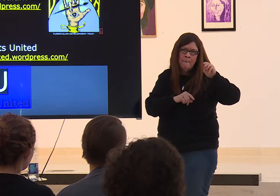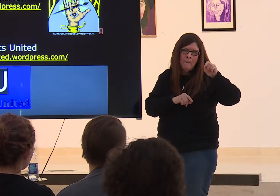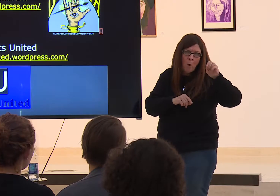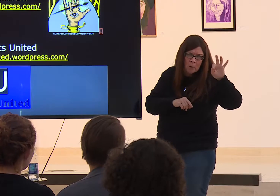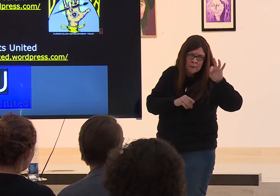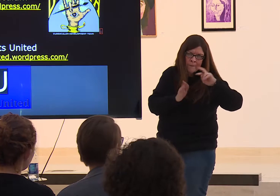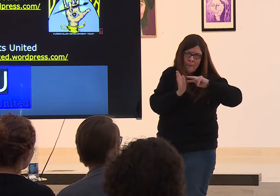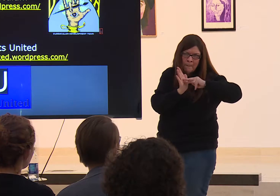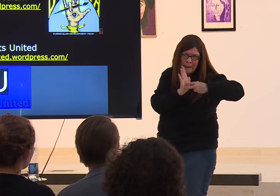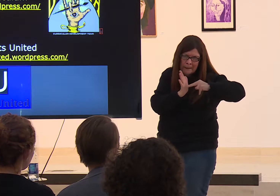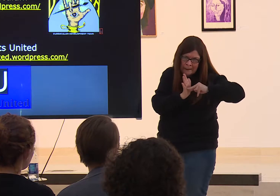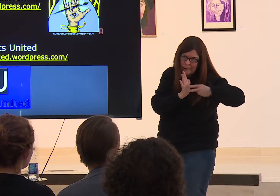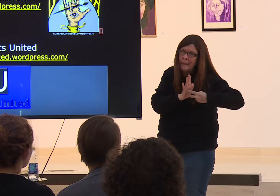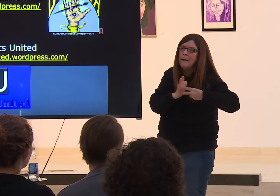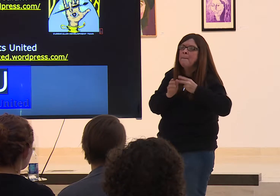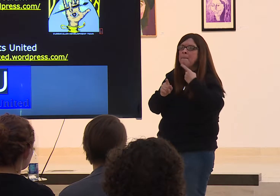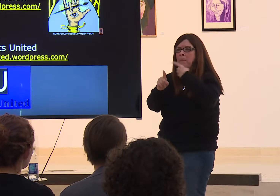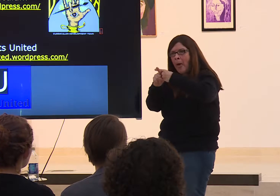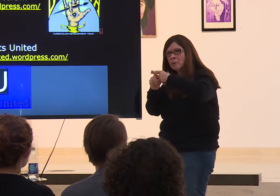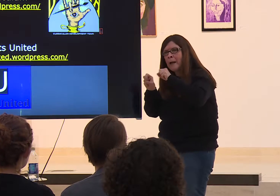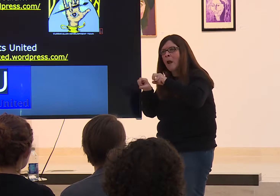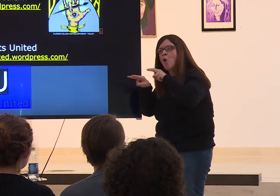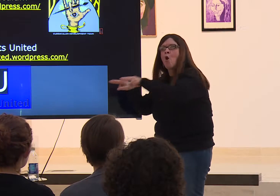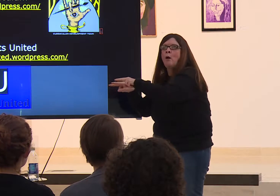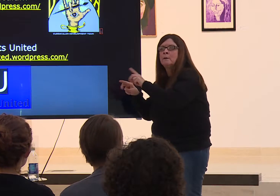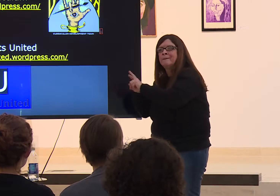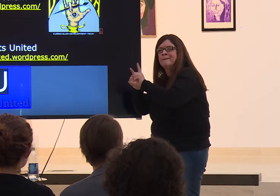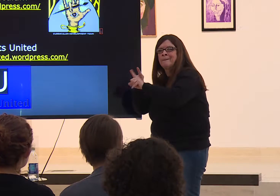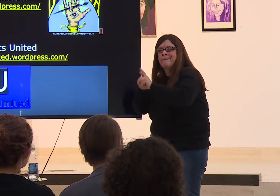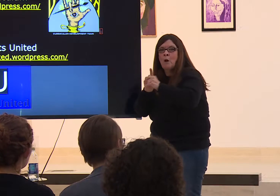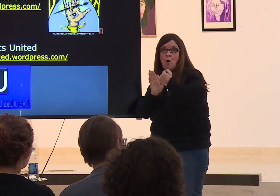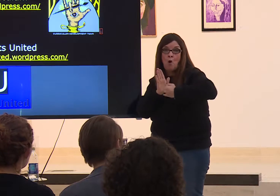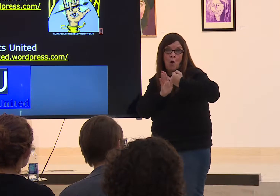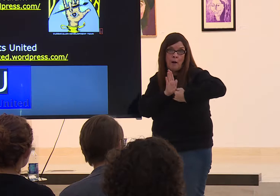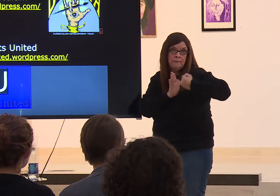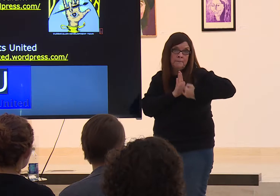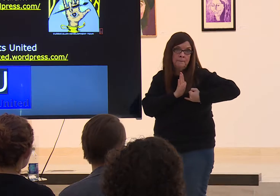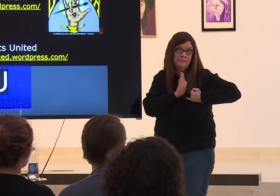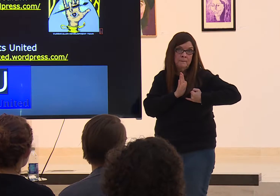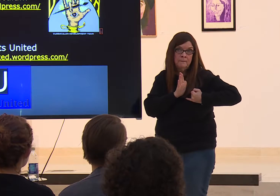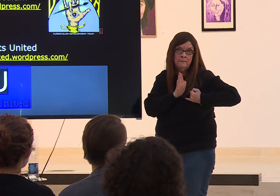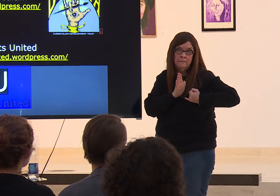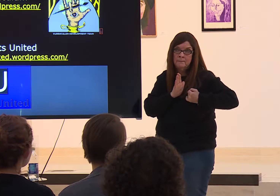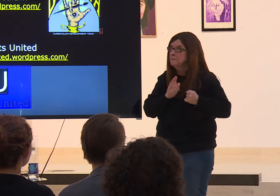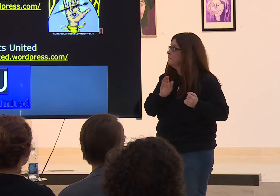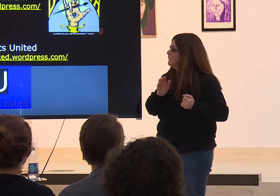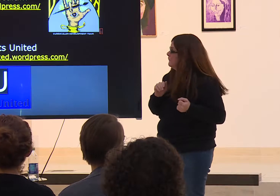anything more about the motifs, the meanings behind them. If you'd like to look at works that have been a part